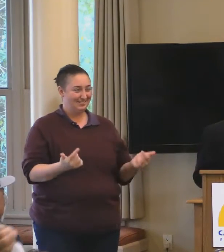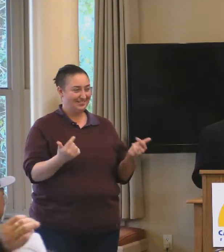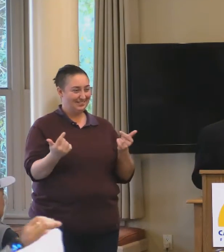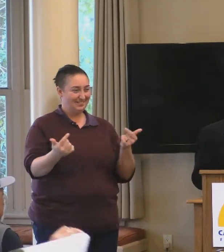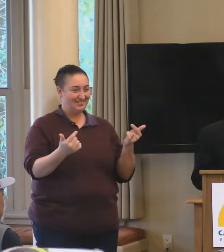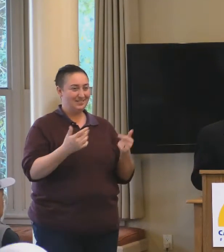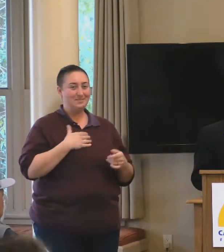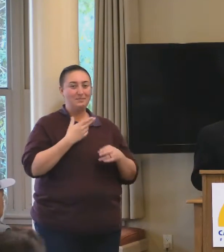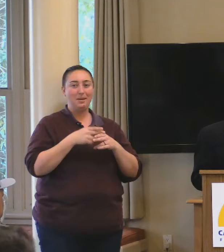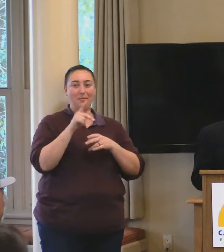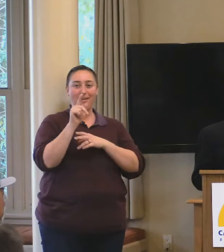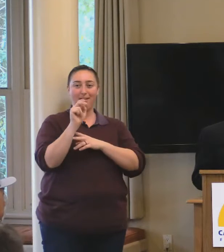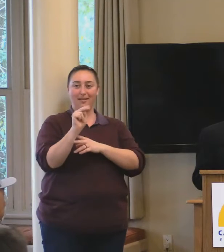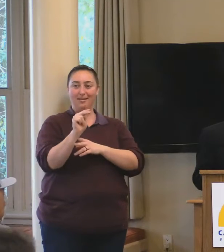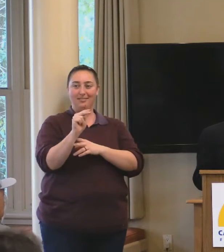Hello, my fellow machine parts.